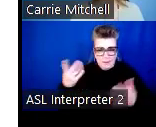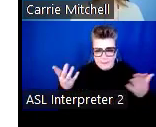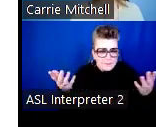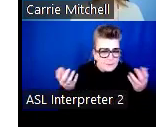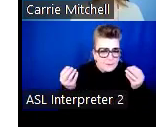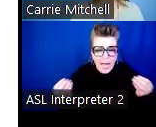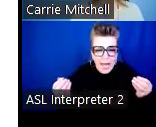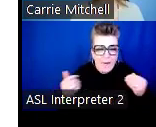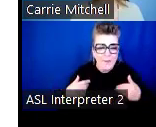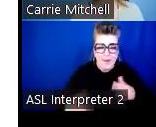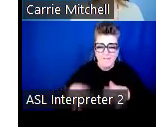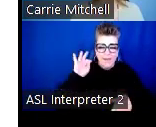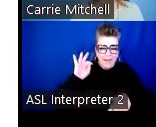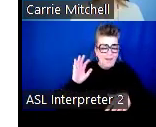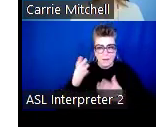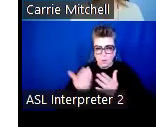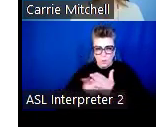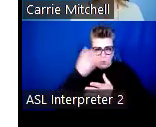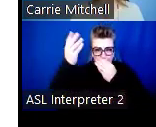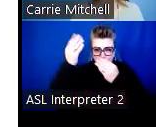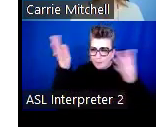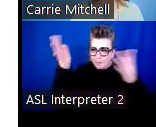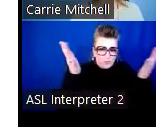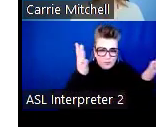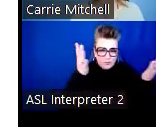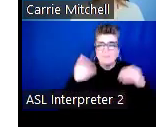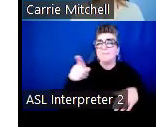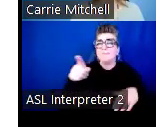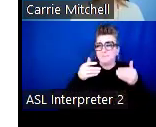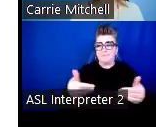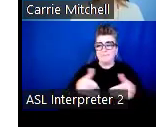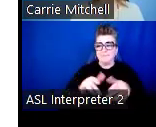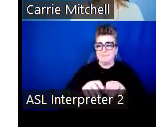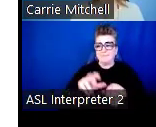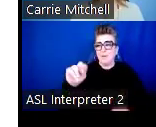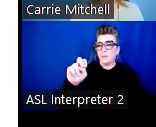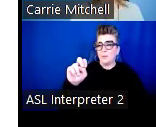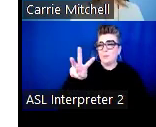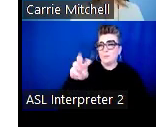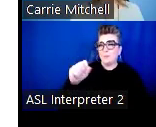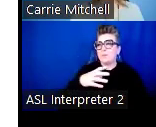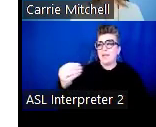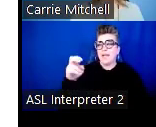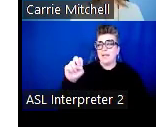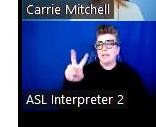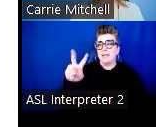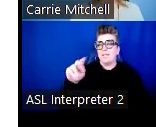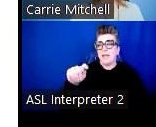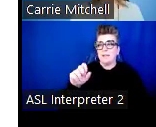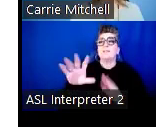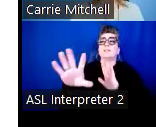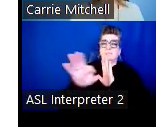when all this new information is coming out? Go to our news and events and select that you'd like to be notified.